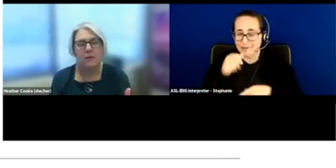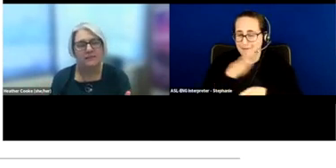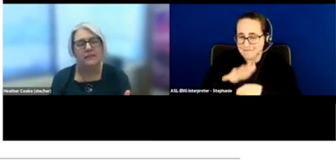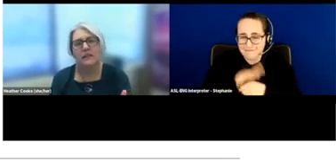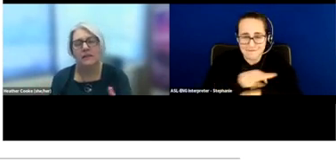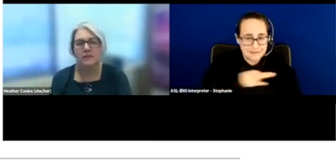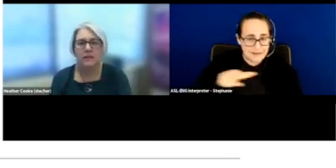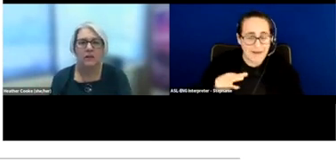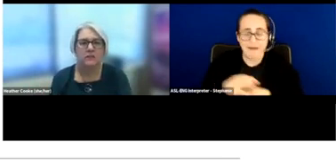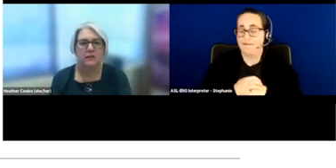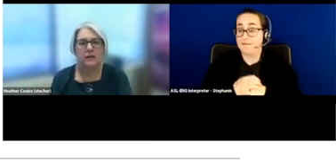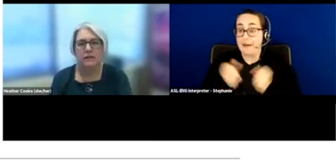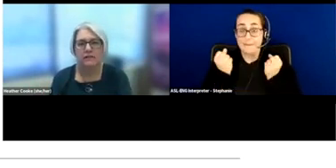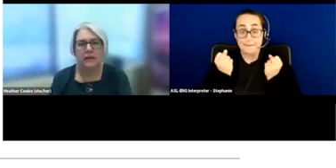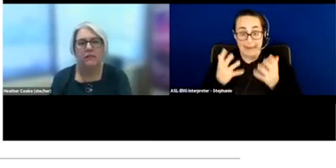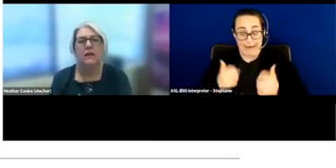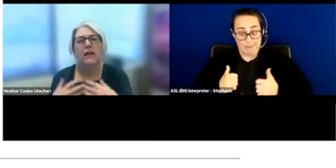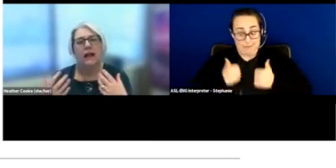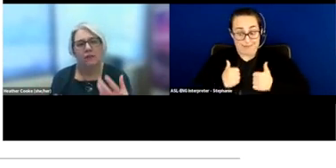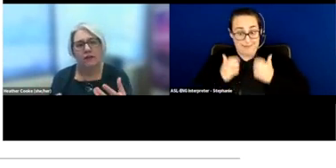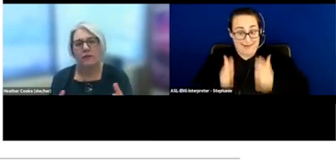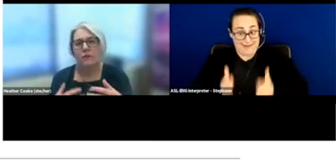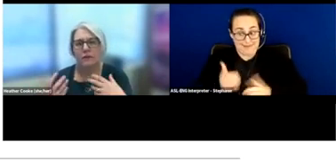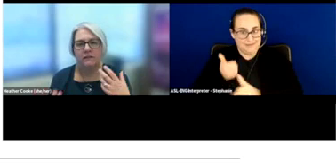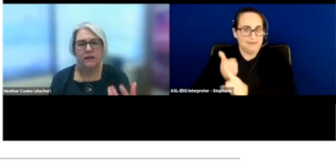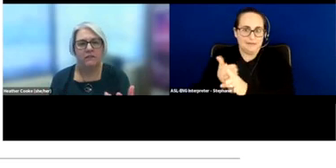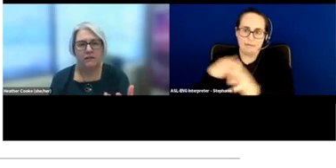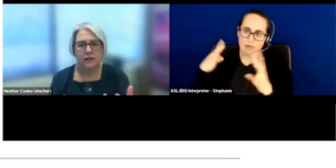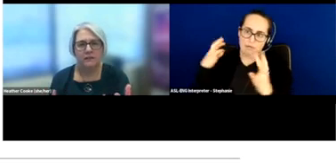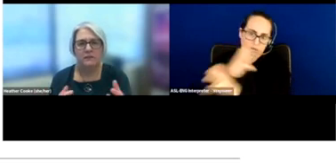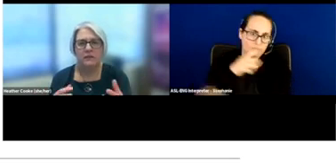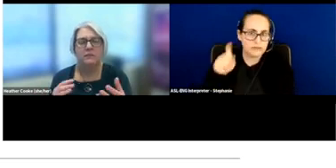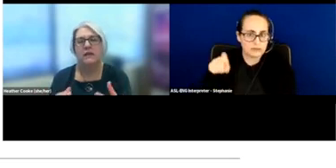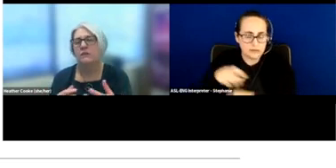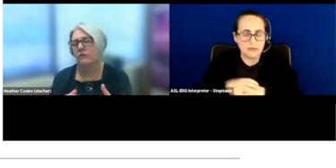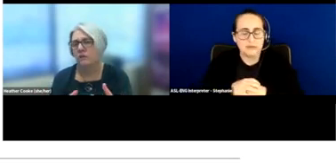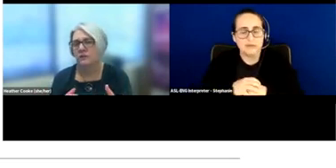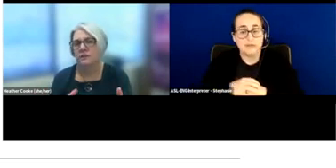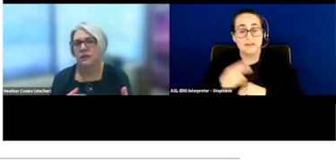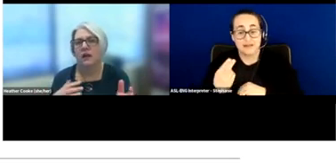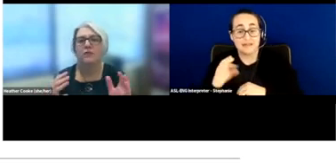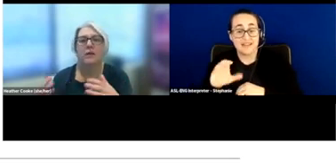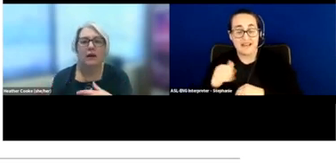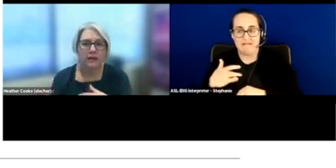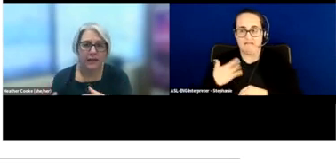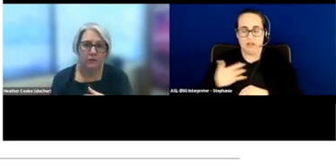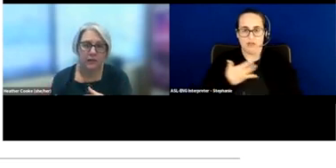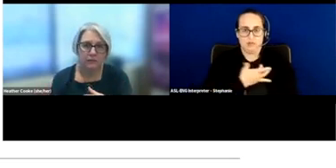complexity that we see in long term care. These days healthcare rates were really sensitized to the potential sources of power